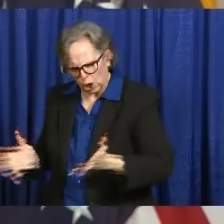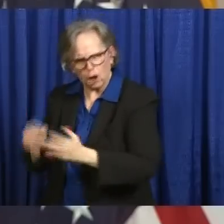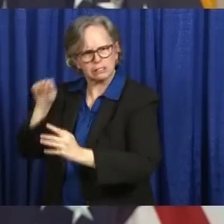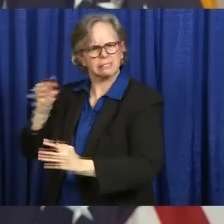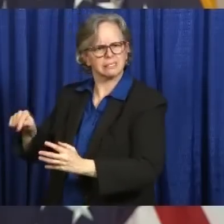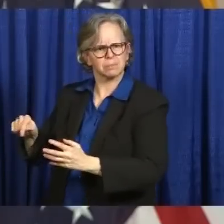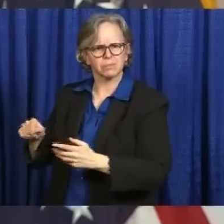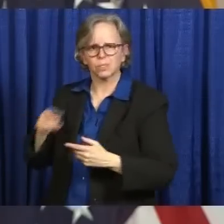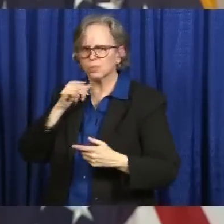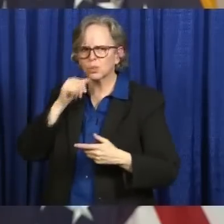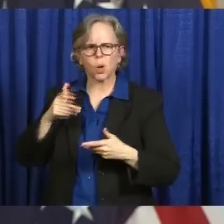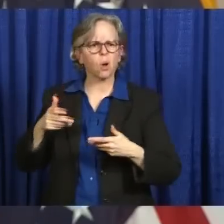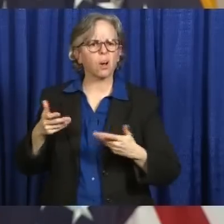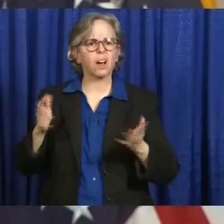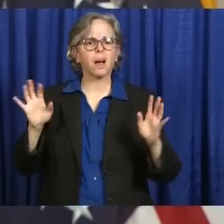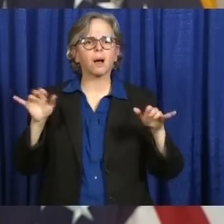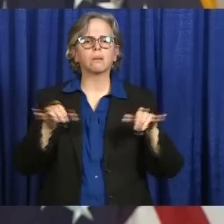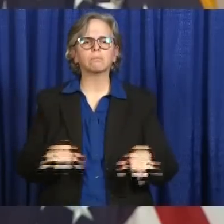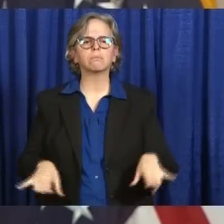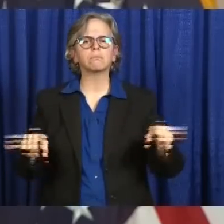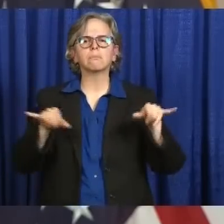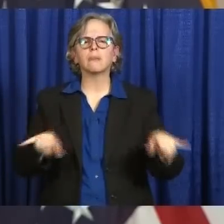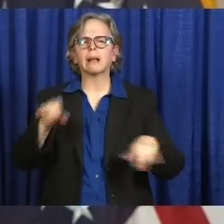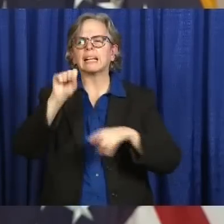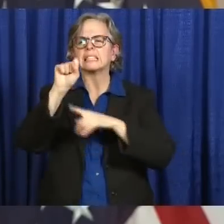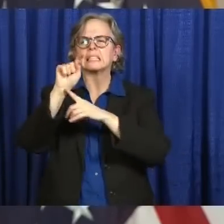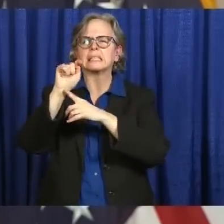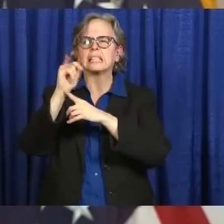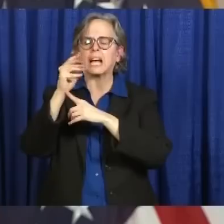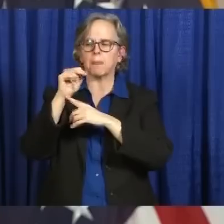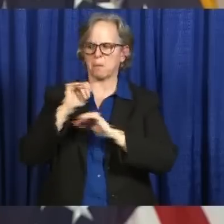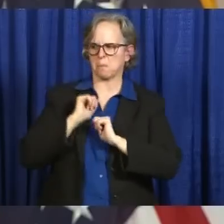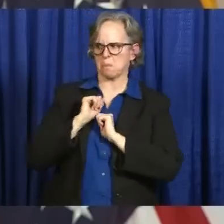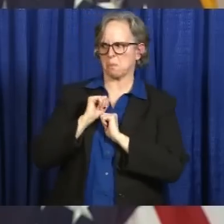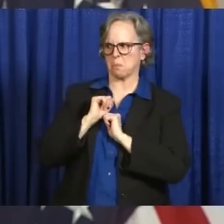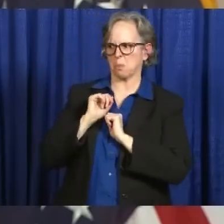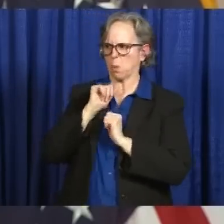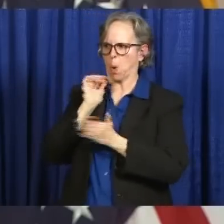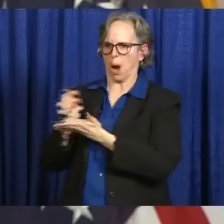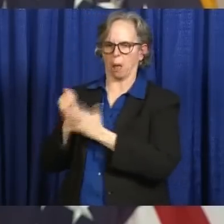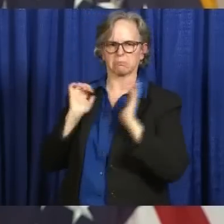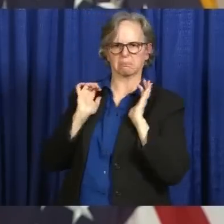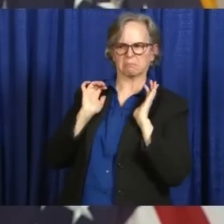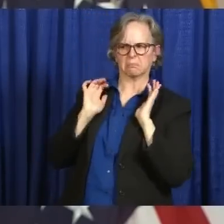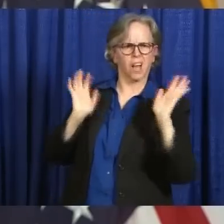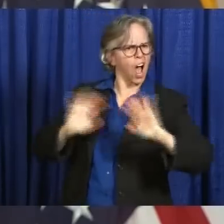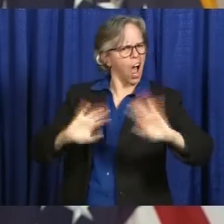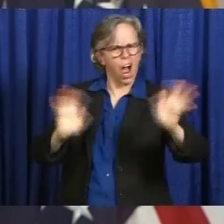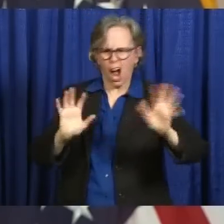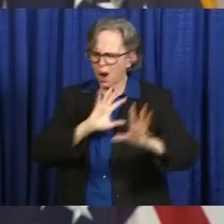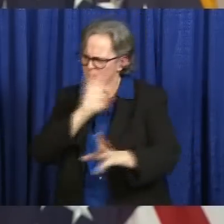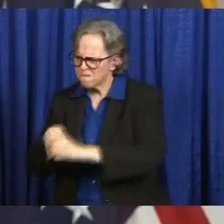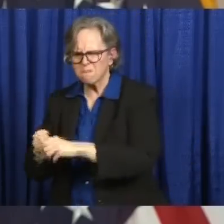OUT AND ENCOURAGE THEM TO STAY CONNECTED TO RECOVERY SUPPORTS OR TO GET HELP FOR THE FIRST TIME, IF THEY HAVEN'T BEFORE.